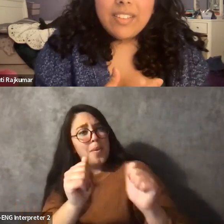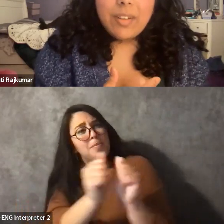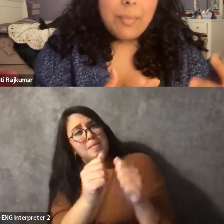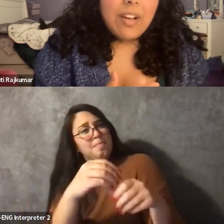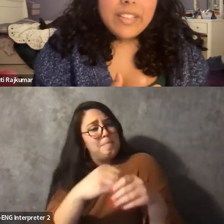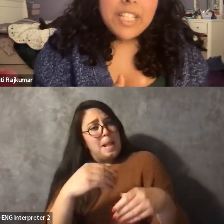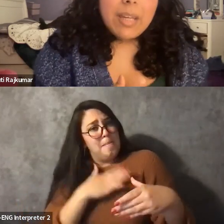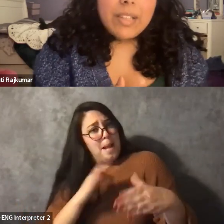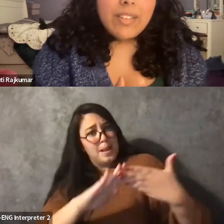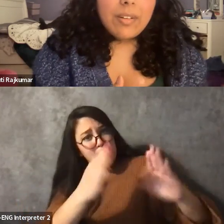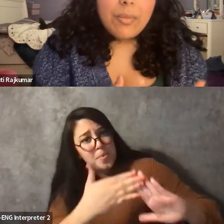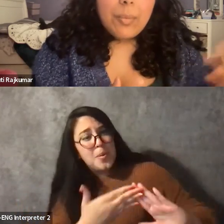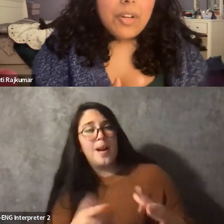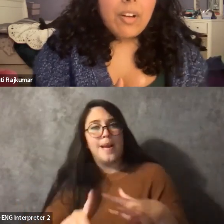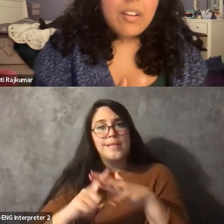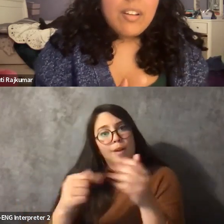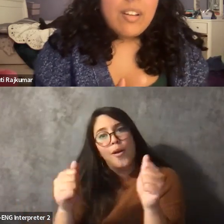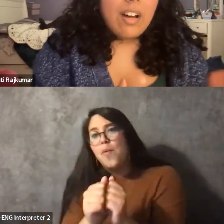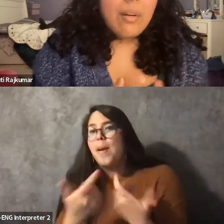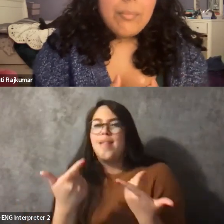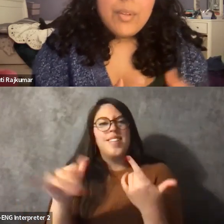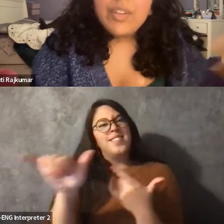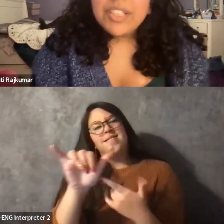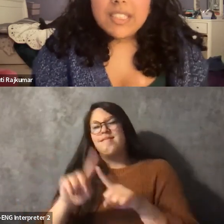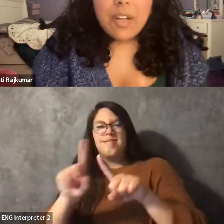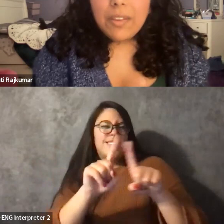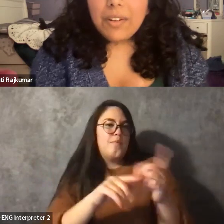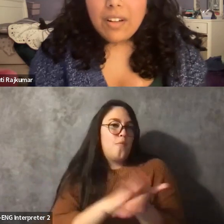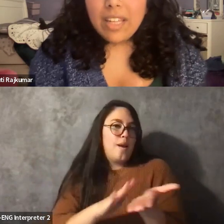things on my college campus, you know, reporting on musicians of color